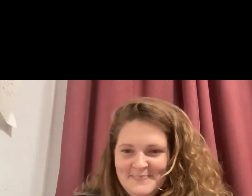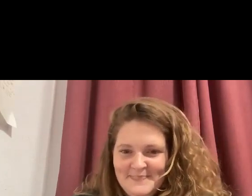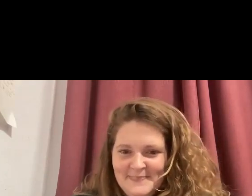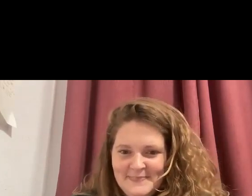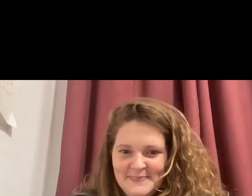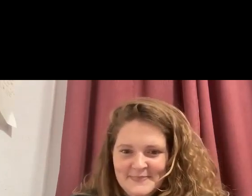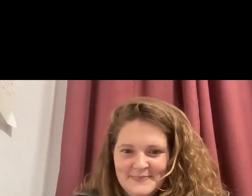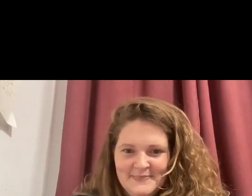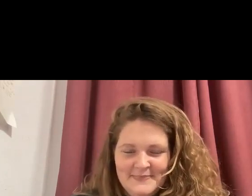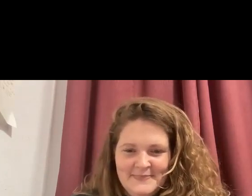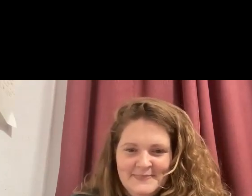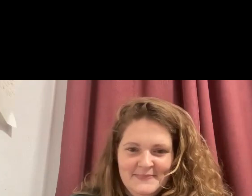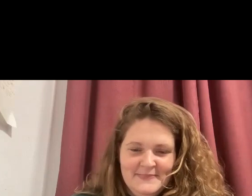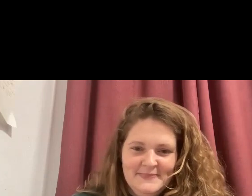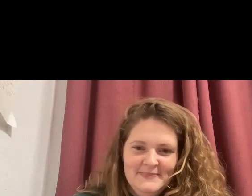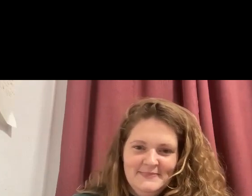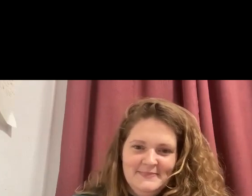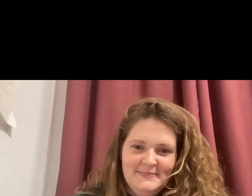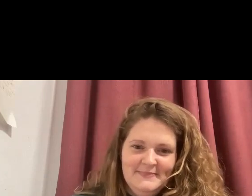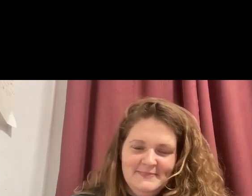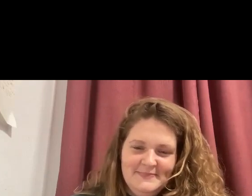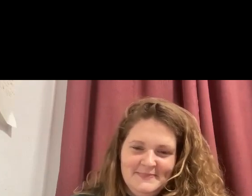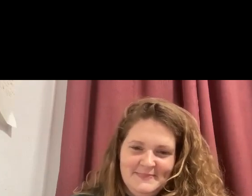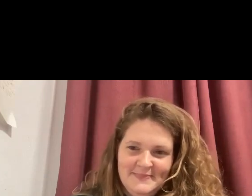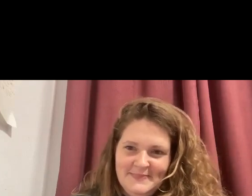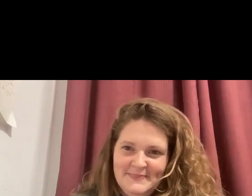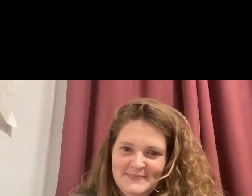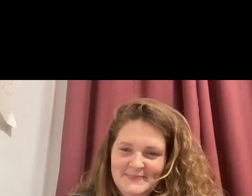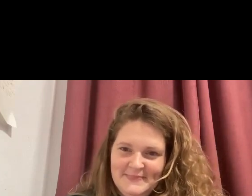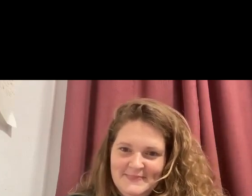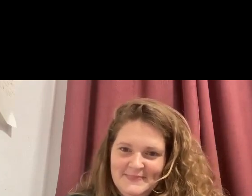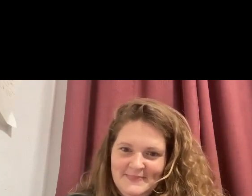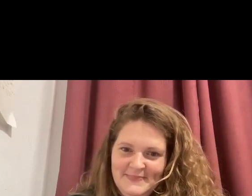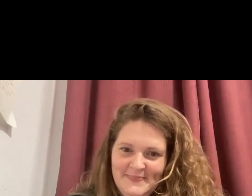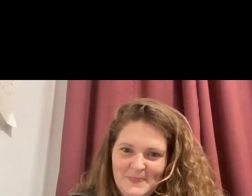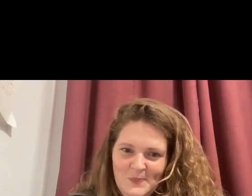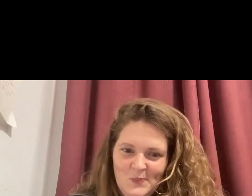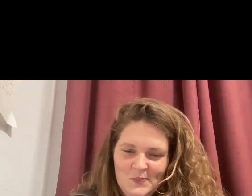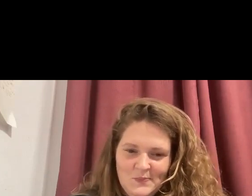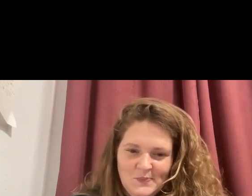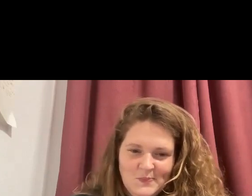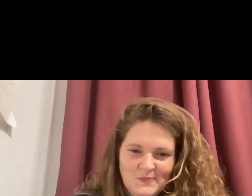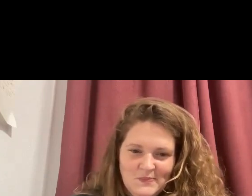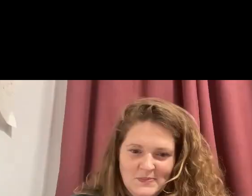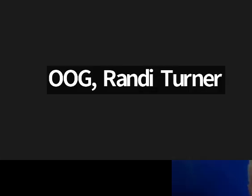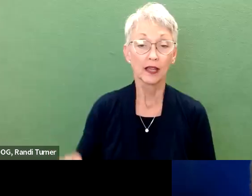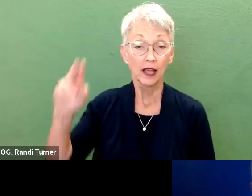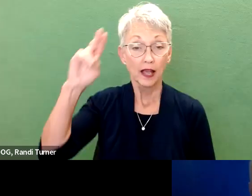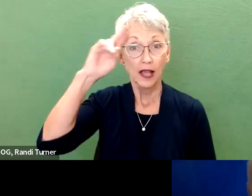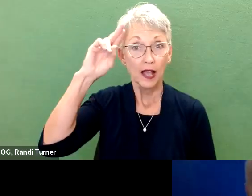but if you have questions or need some clarifications, please let me know.